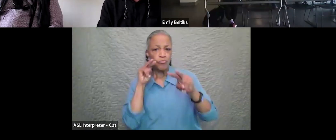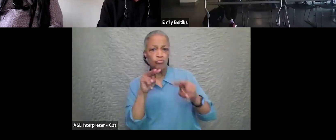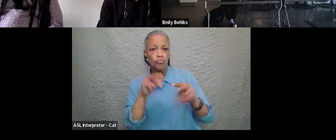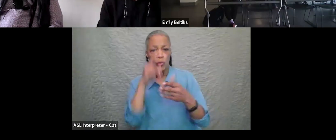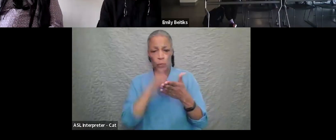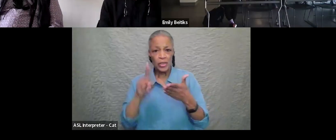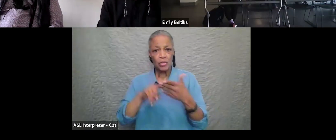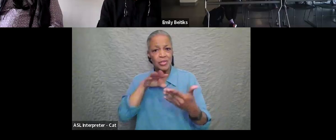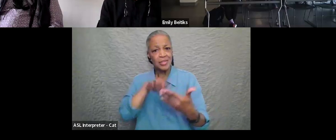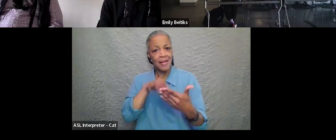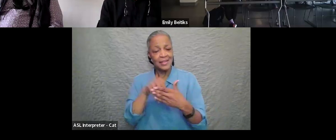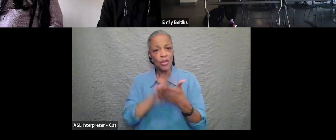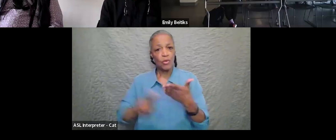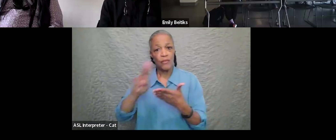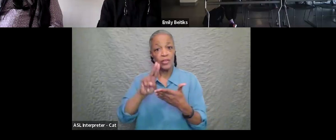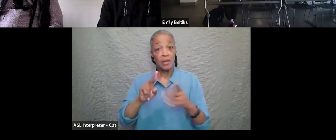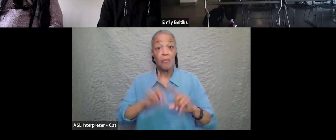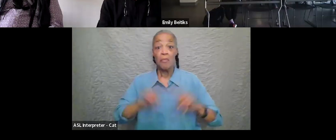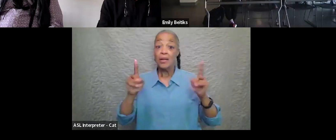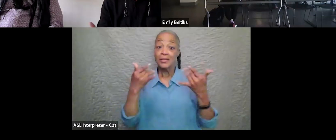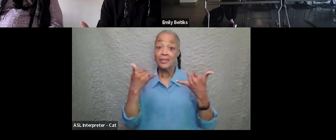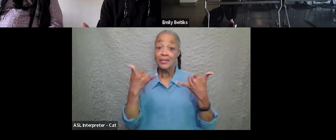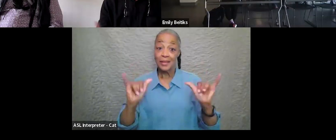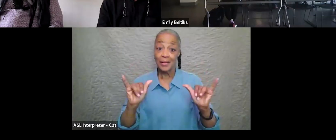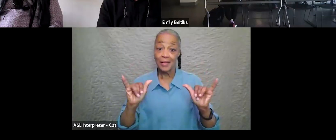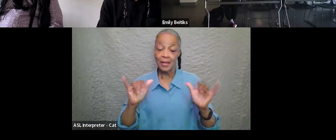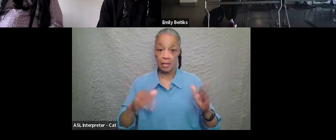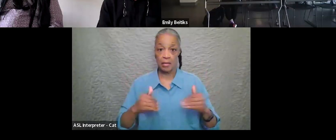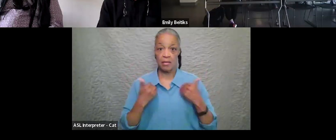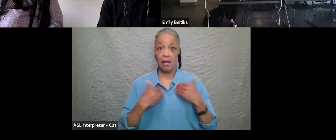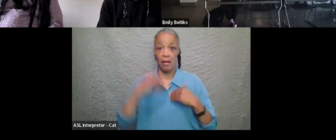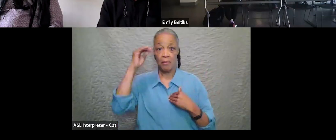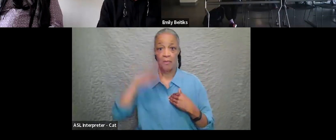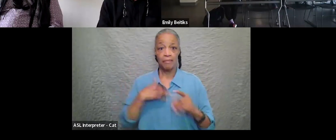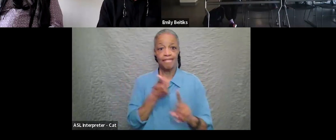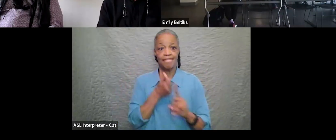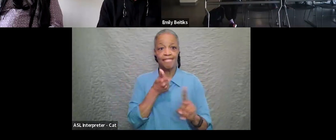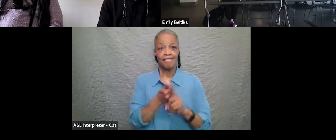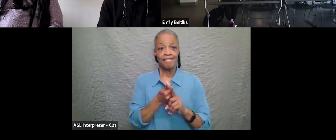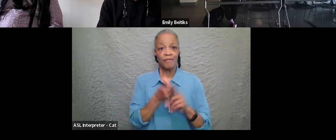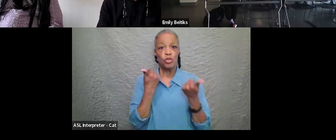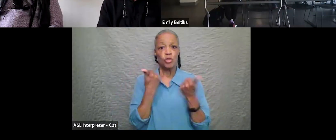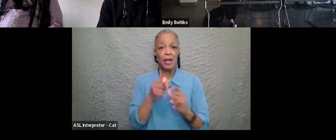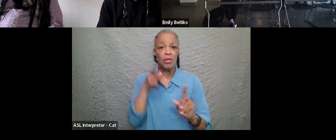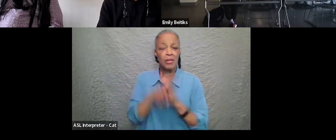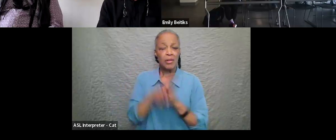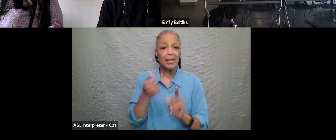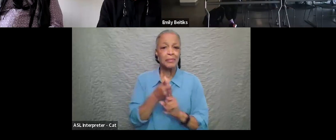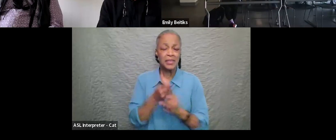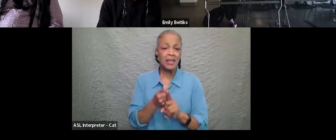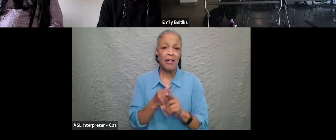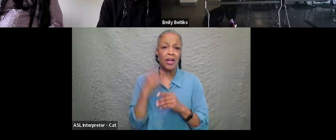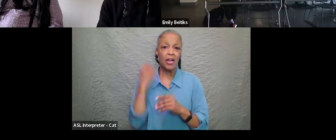And yet, a young man had tried to decapitate himself in a research study four years ago,